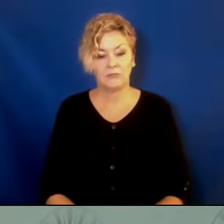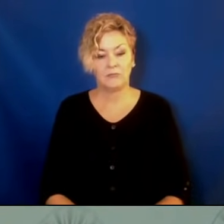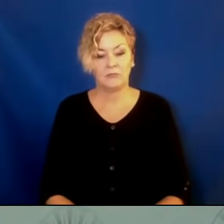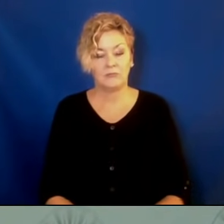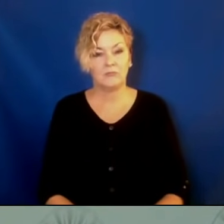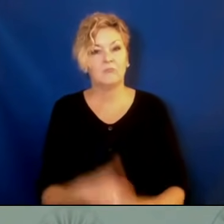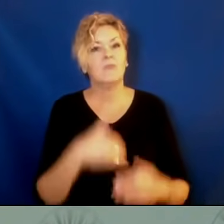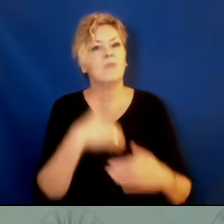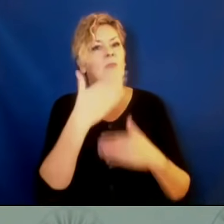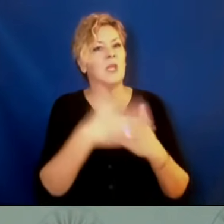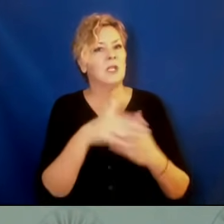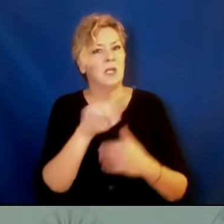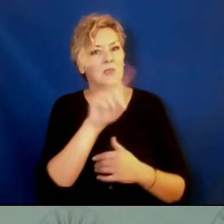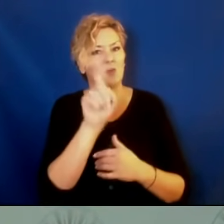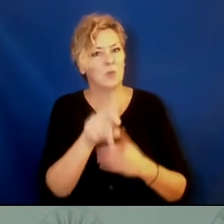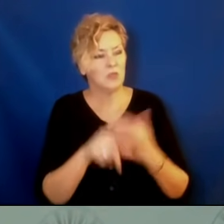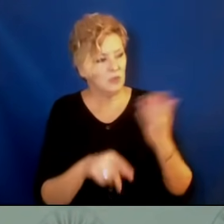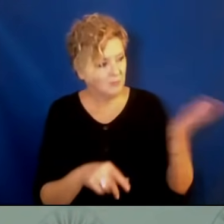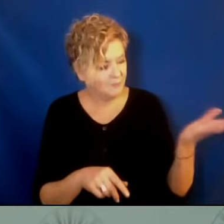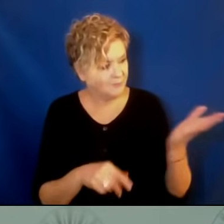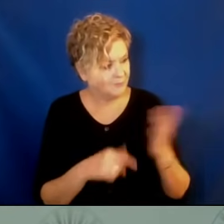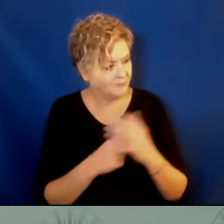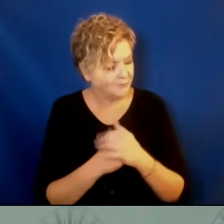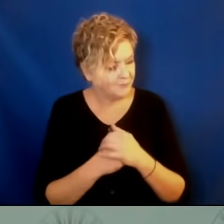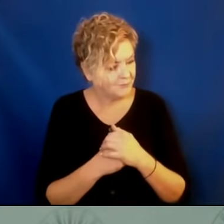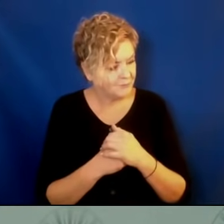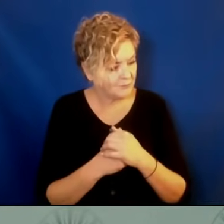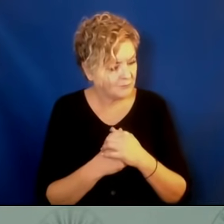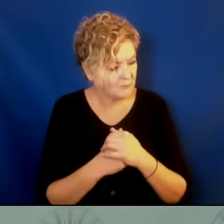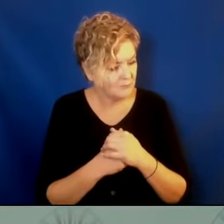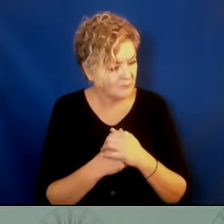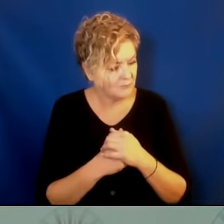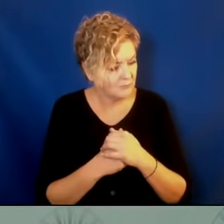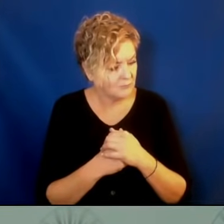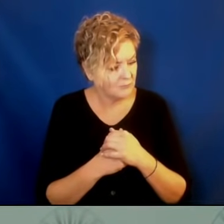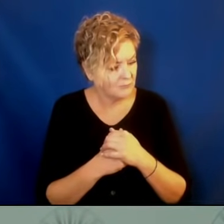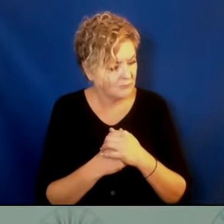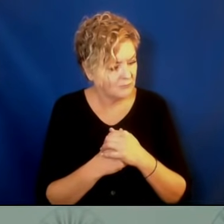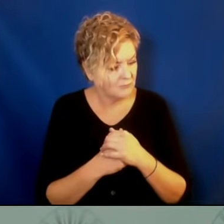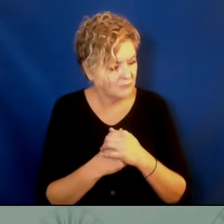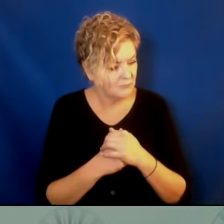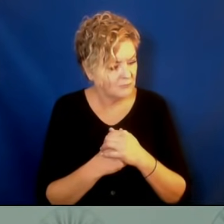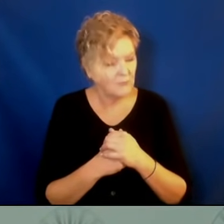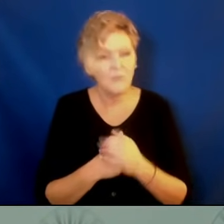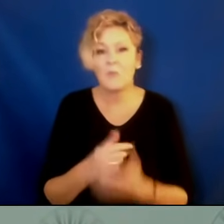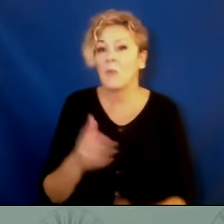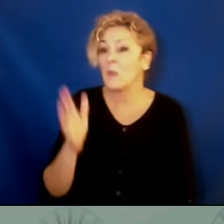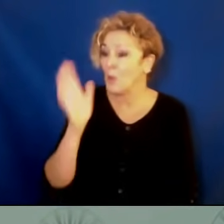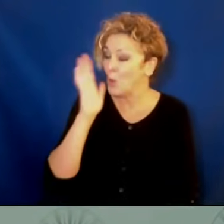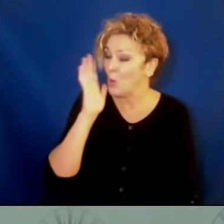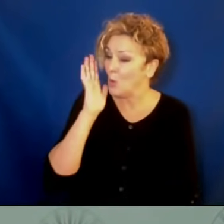for other form of transit such as airlines but we are finding those are not major sources of transmission,